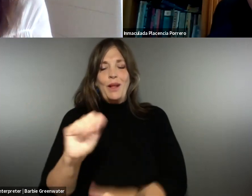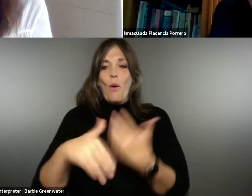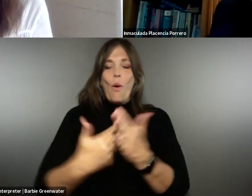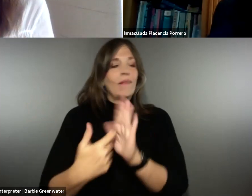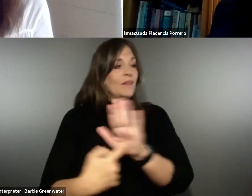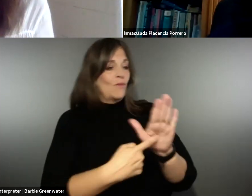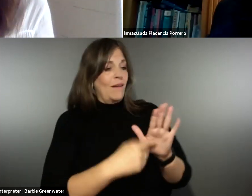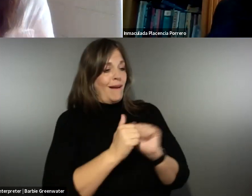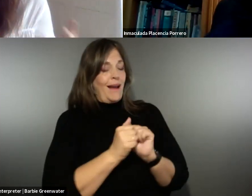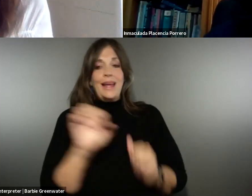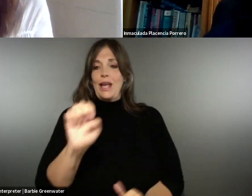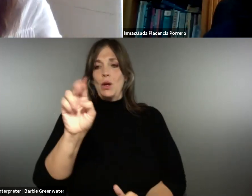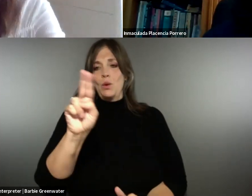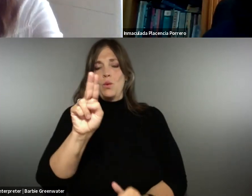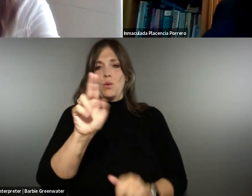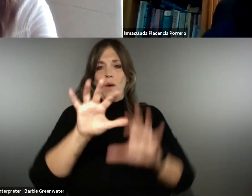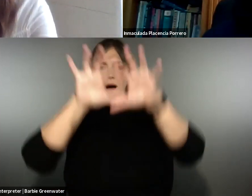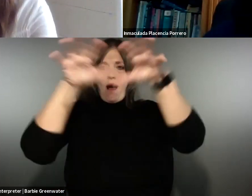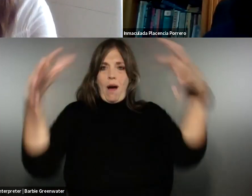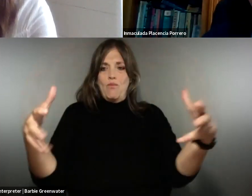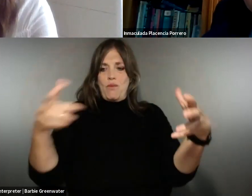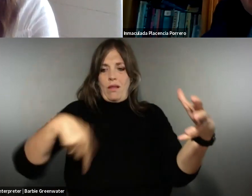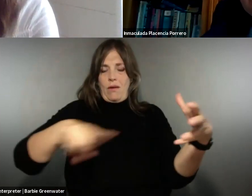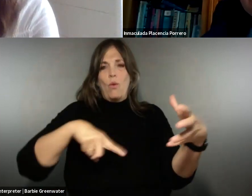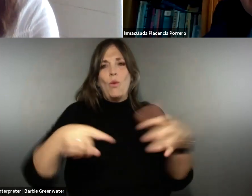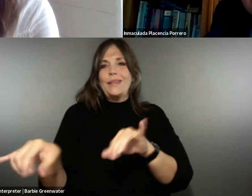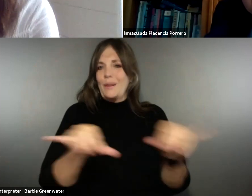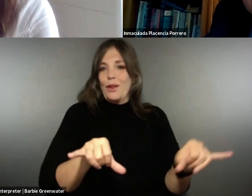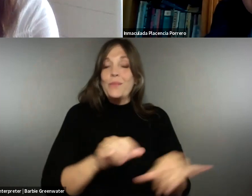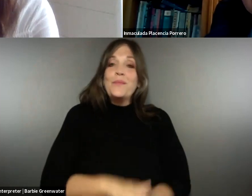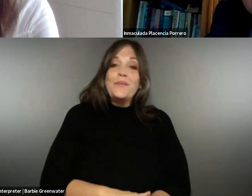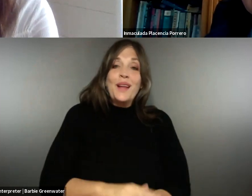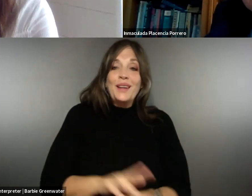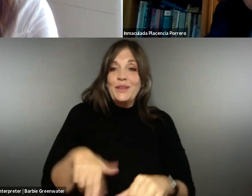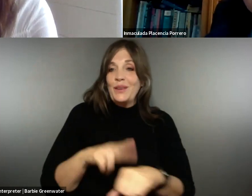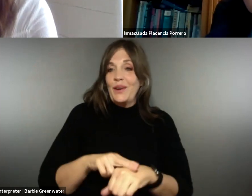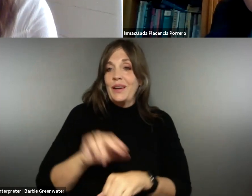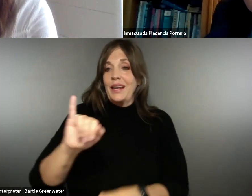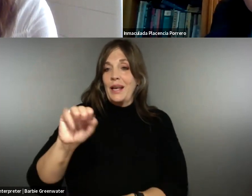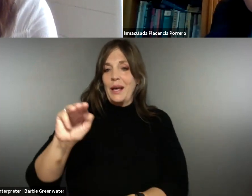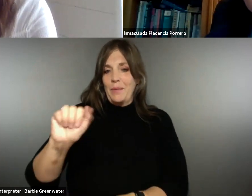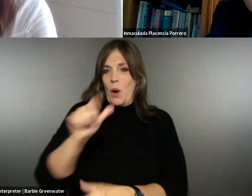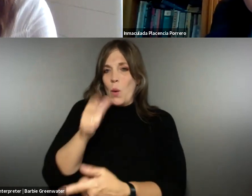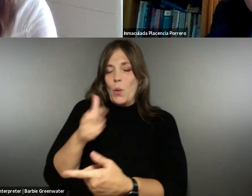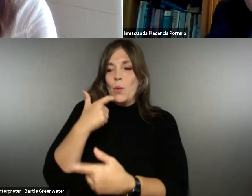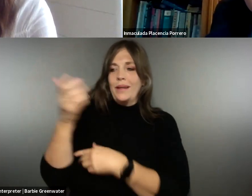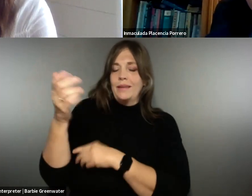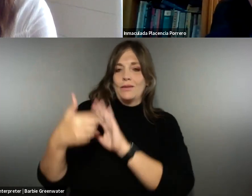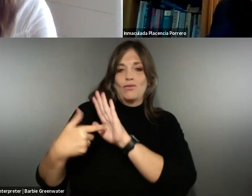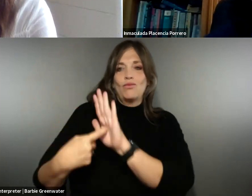industry concern, the consumers and the end users with the disabilities. So all of them represented by the EU level umbrella organisations